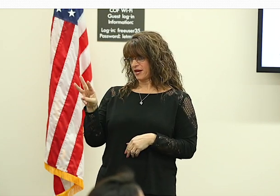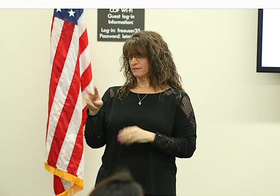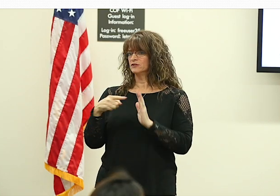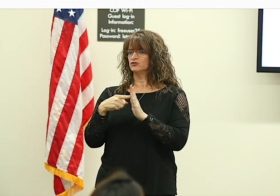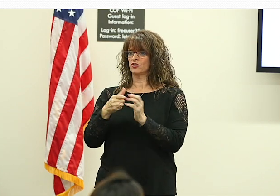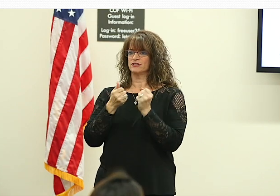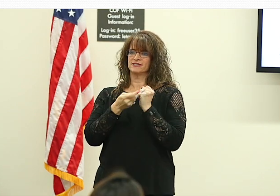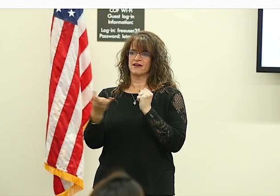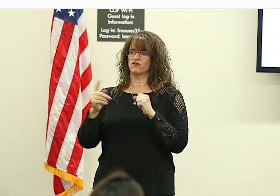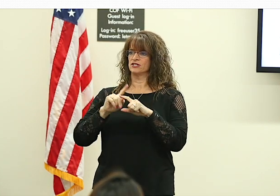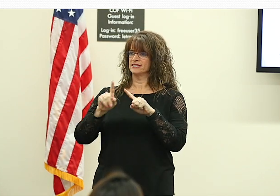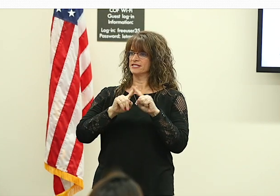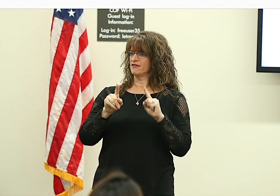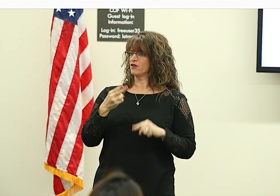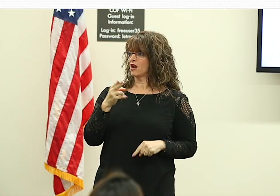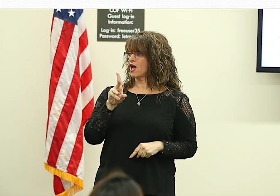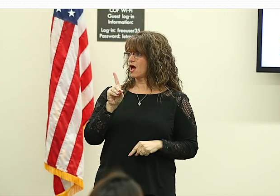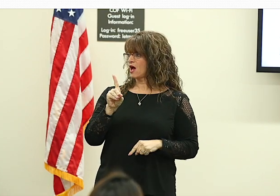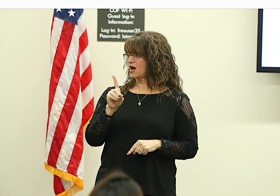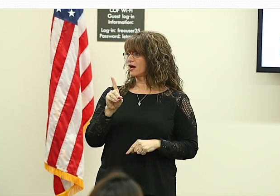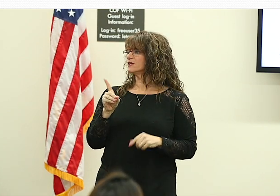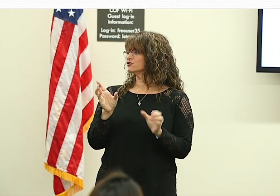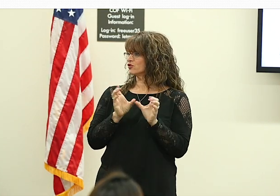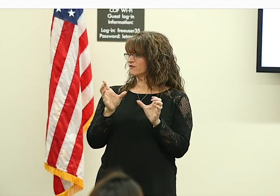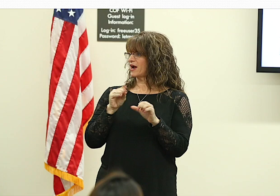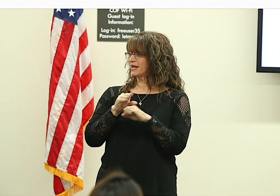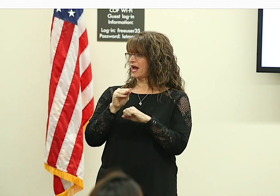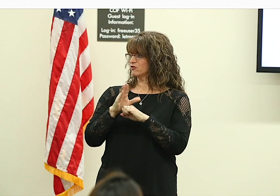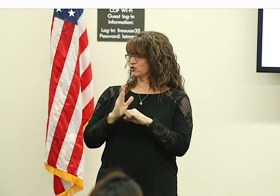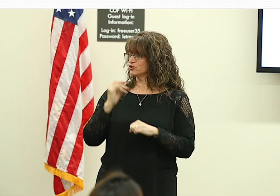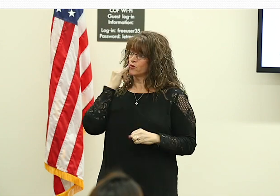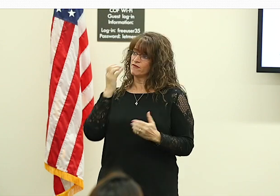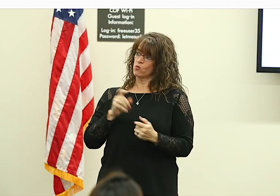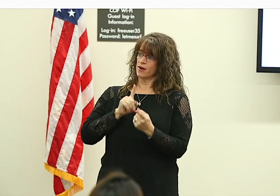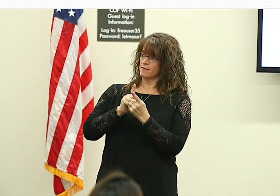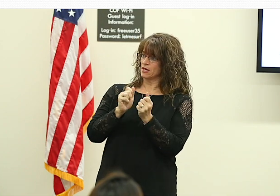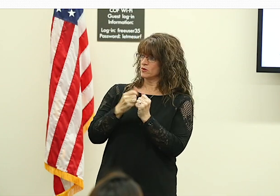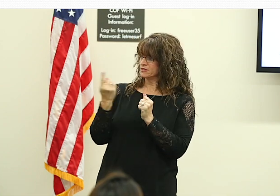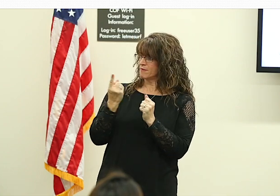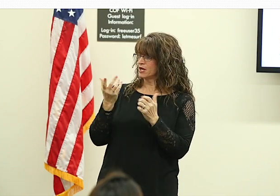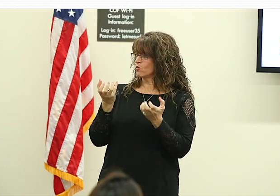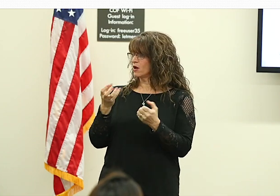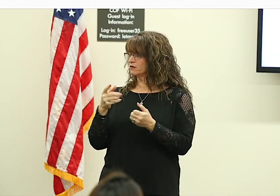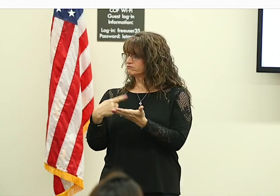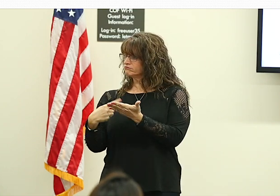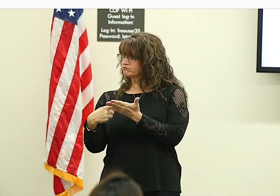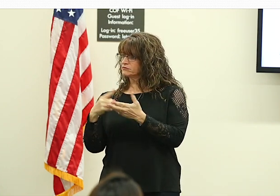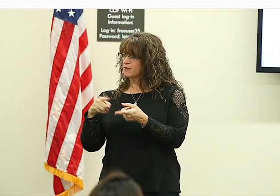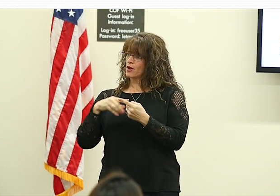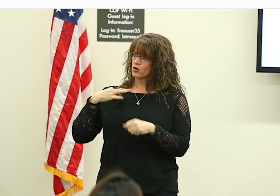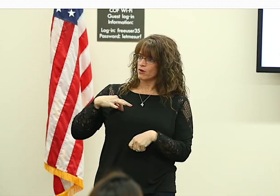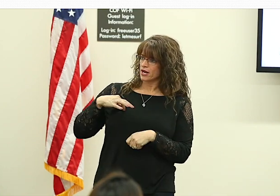HUD-certified housing counselors out there, if you do wanna meet with somebody to talk about credit or budgeting